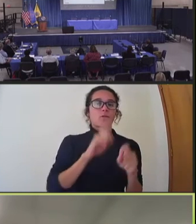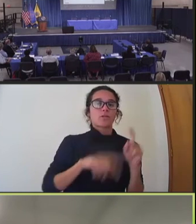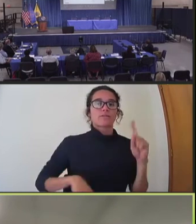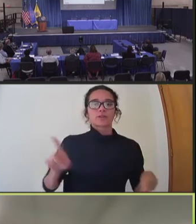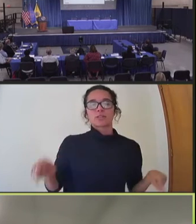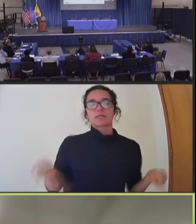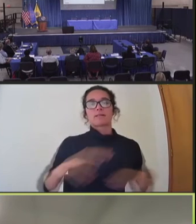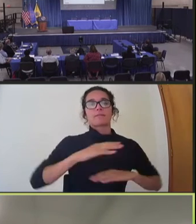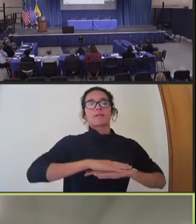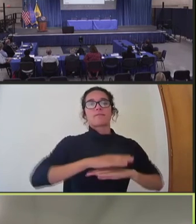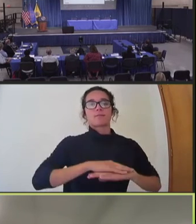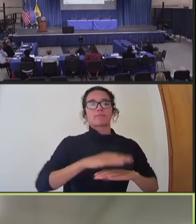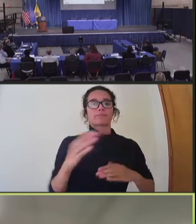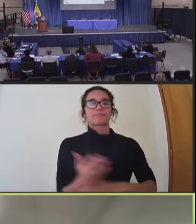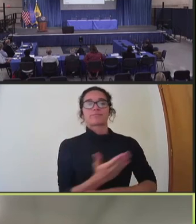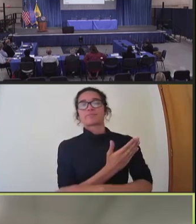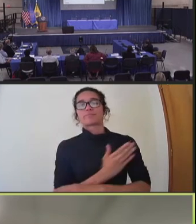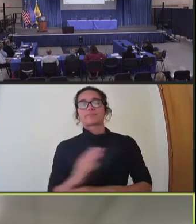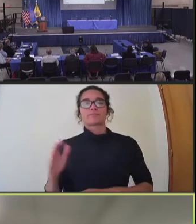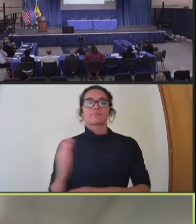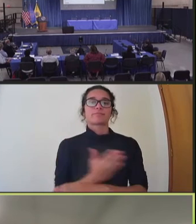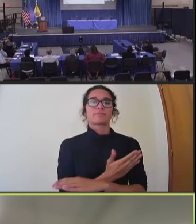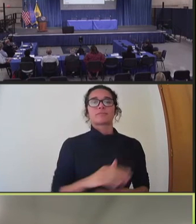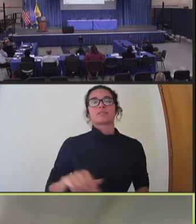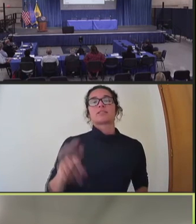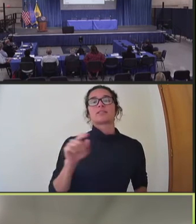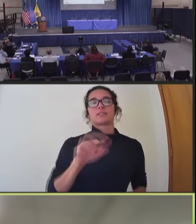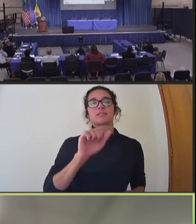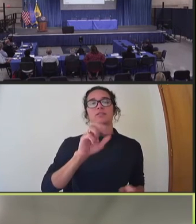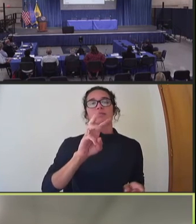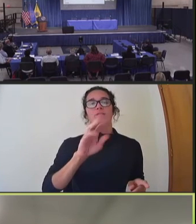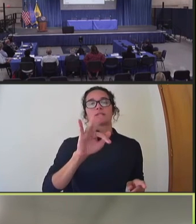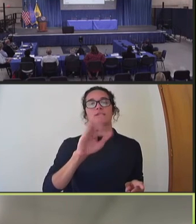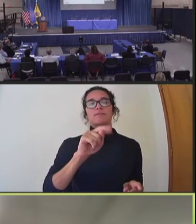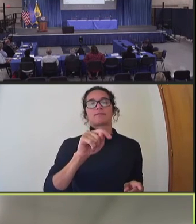ranging from our Swiftwater Pennsylvania site, where you see egg-based recombinant,